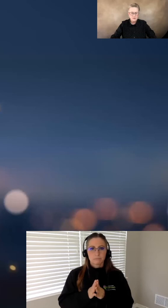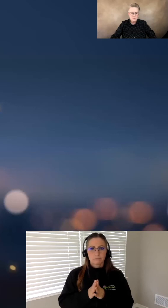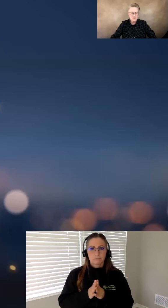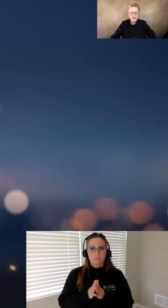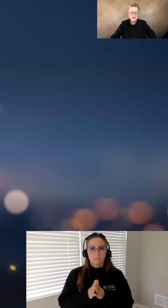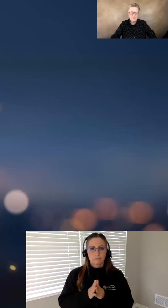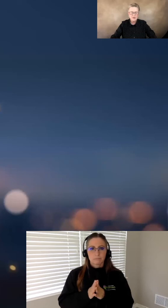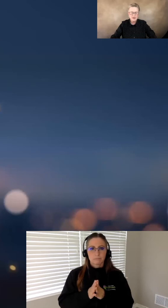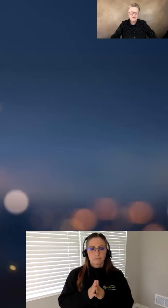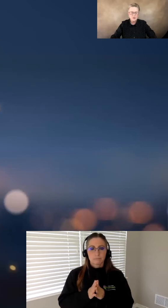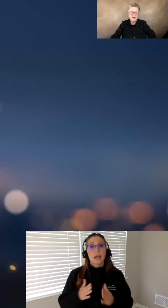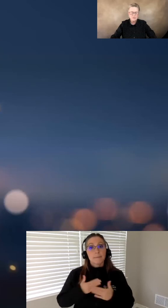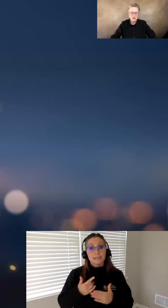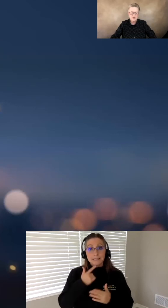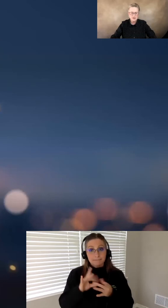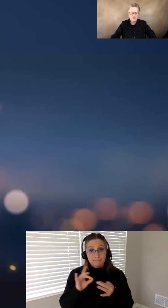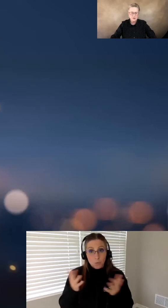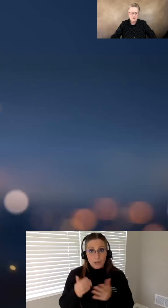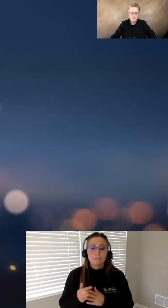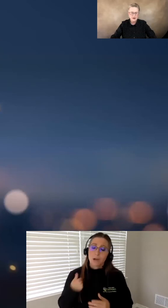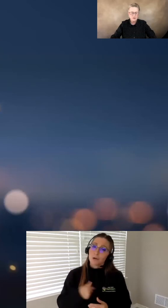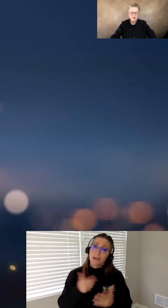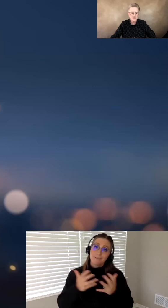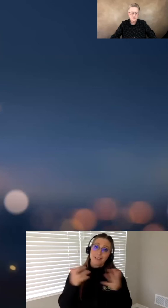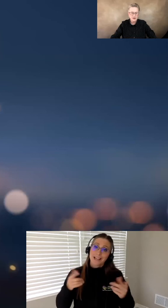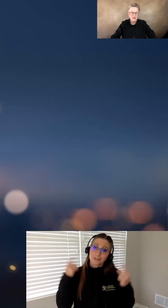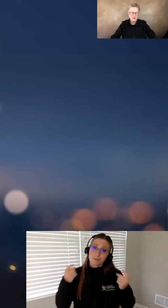to say that I believe that we have much to celebrate, I really do, I think we have